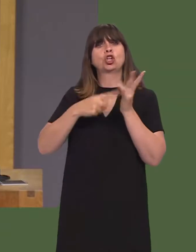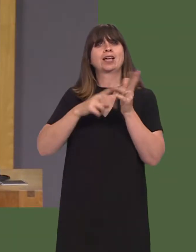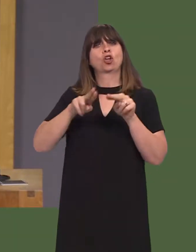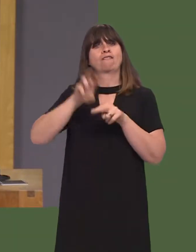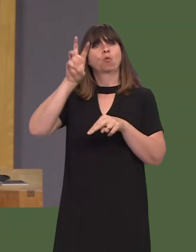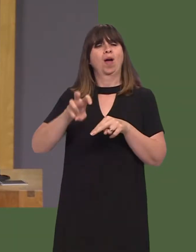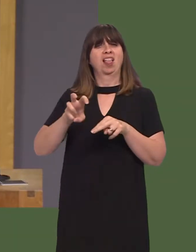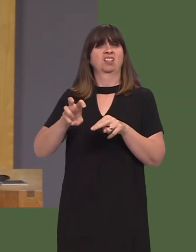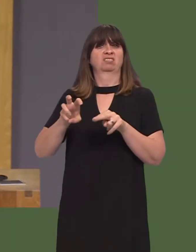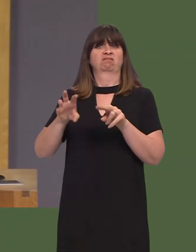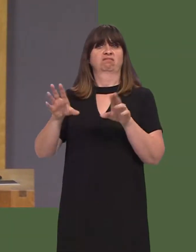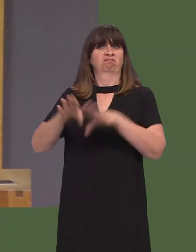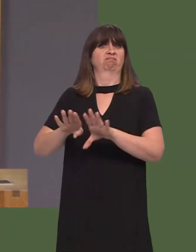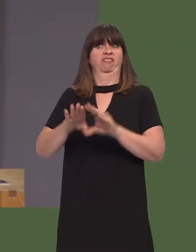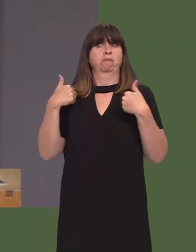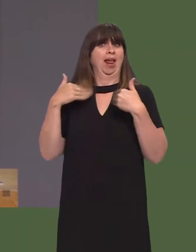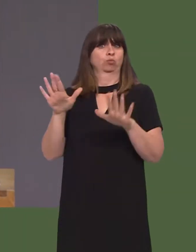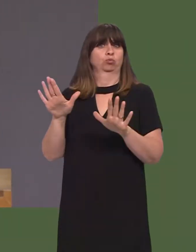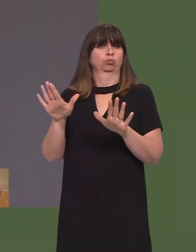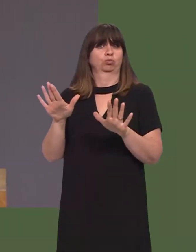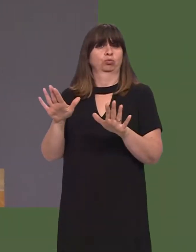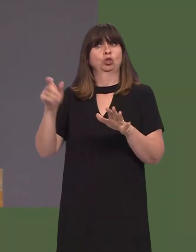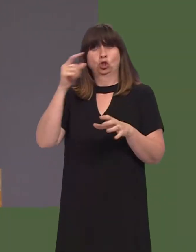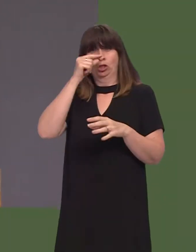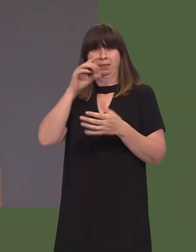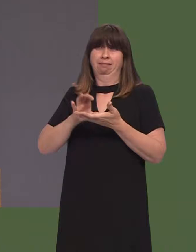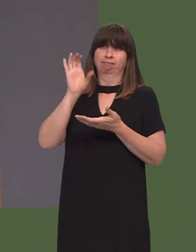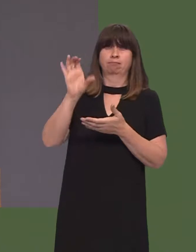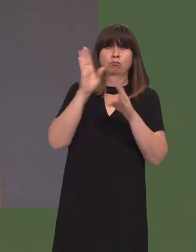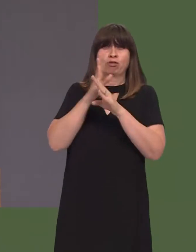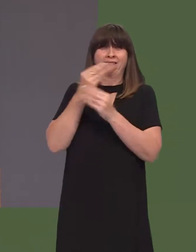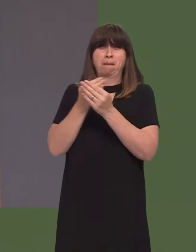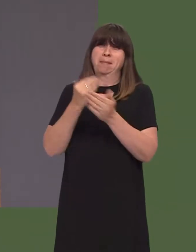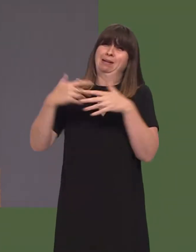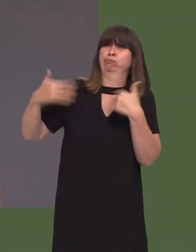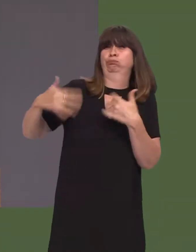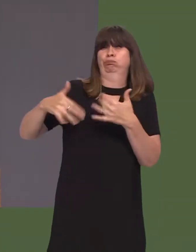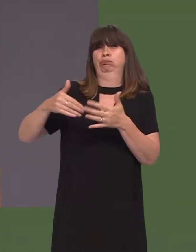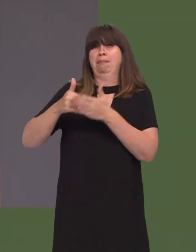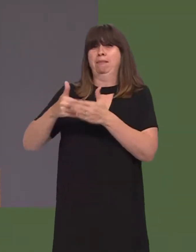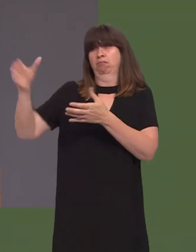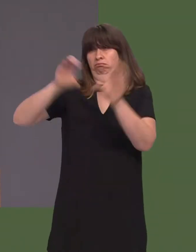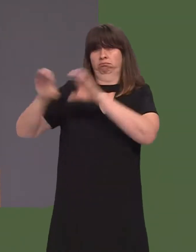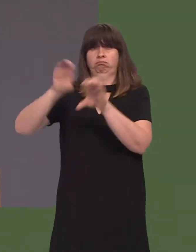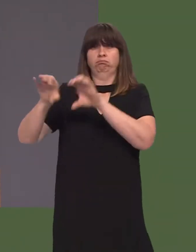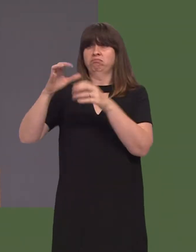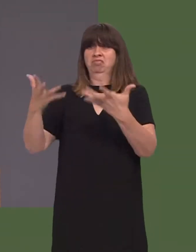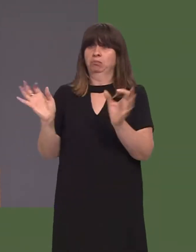that was a project that offered £315 million-worth of private capital to come into Wales, and